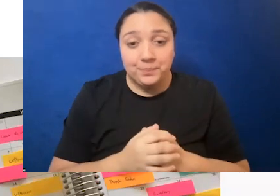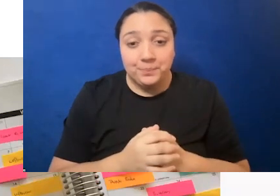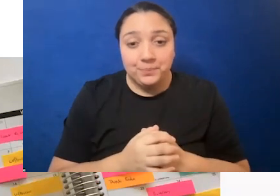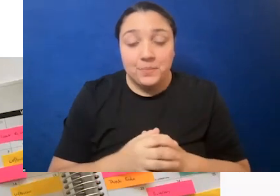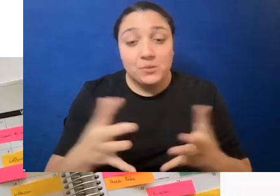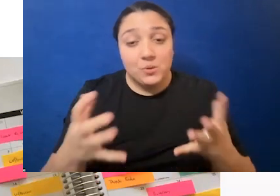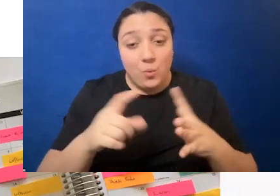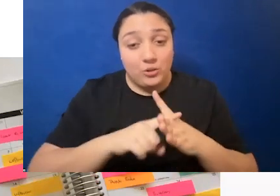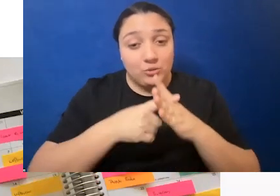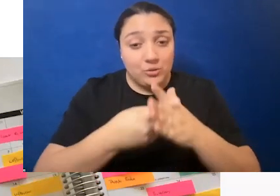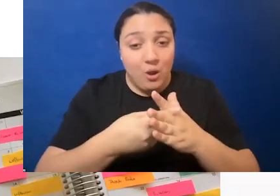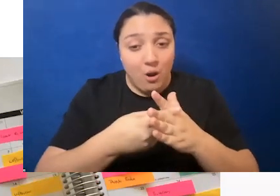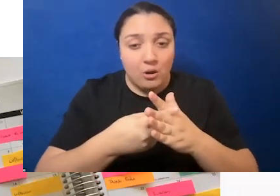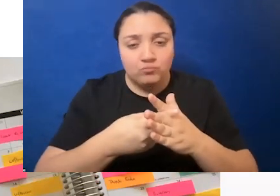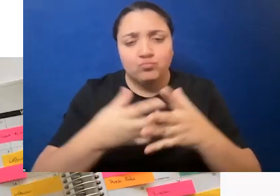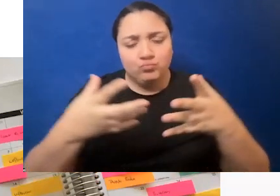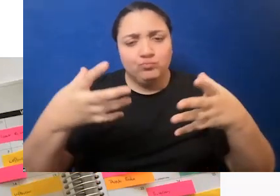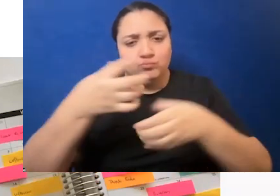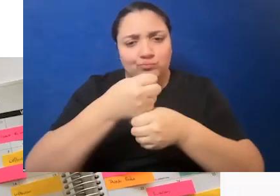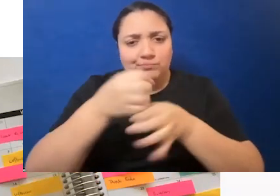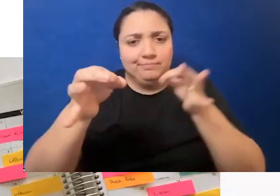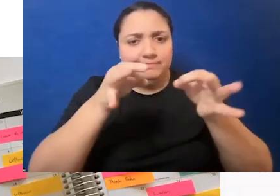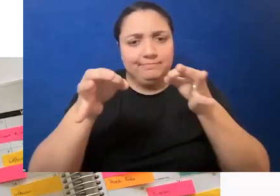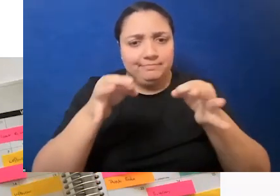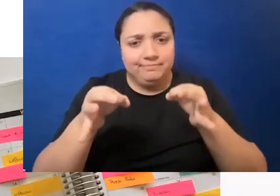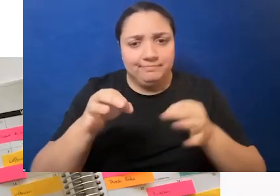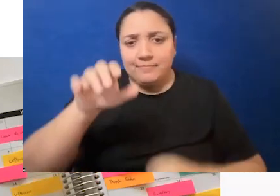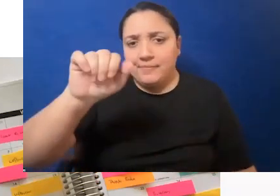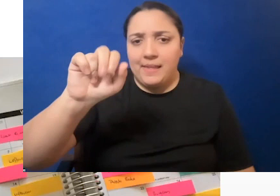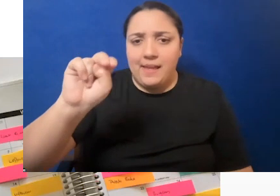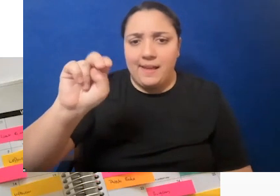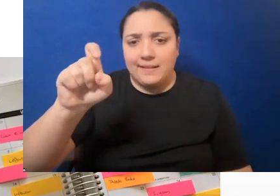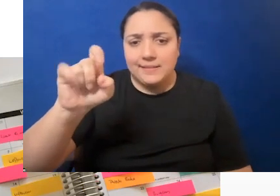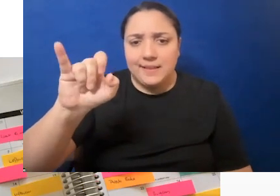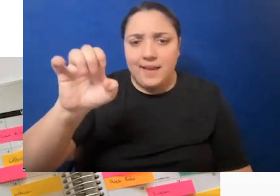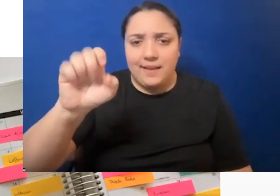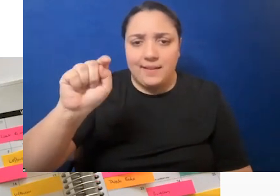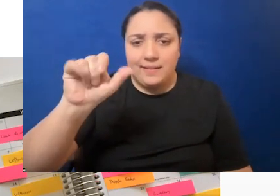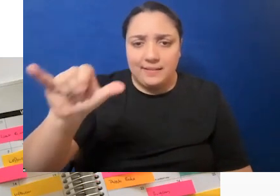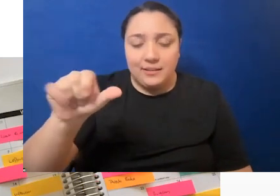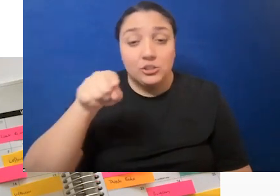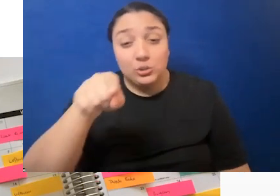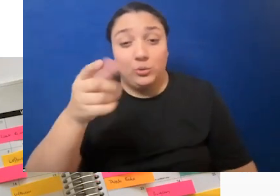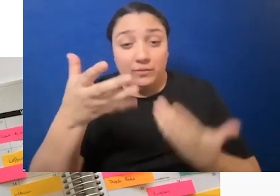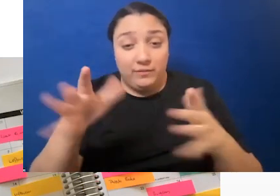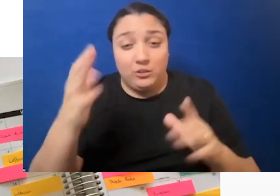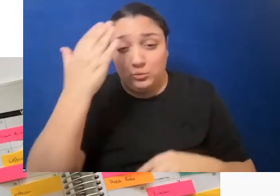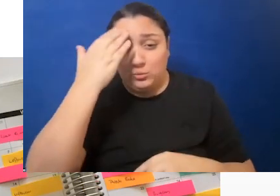WITH GIVING AN OVERVIEW OF ANXIETY. SO AS YOU HAVE NOTICED THIS